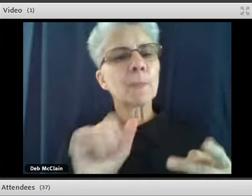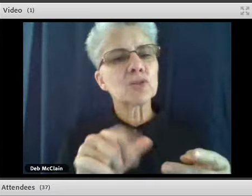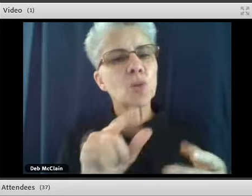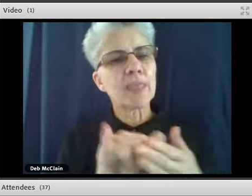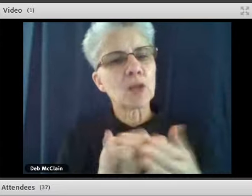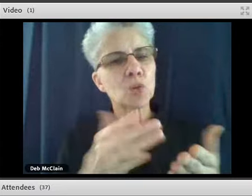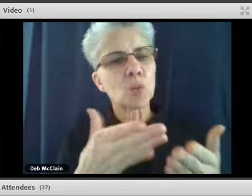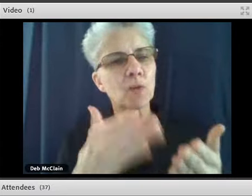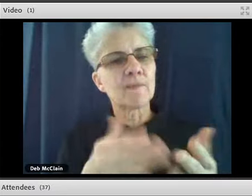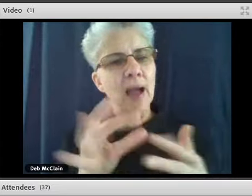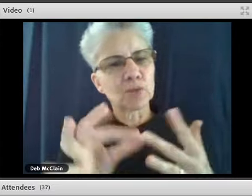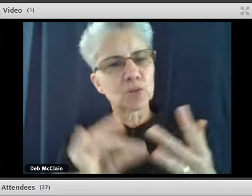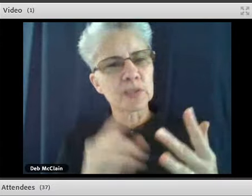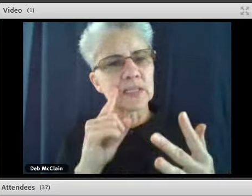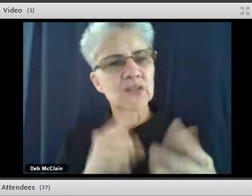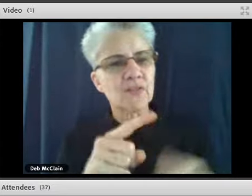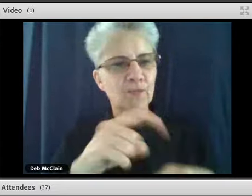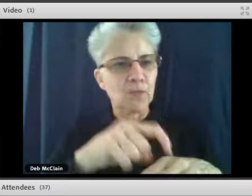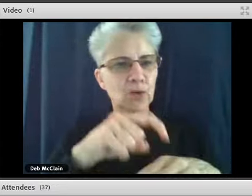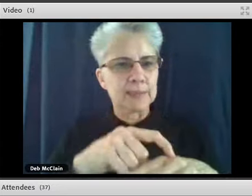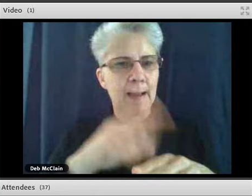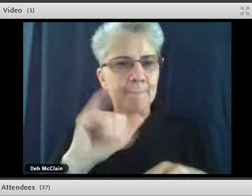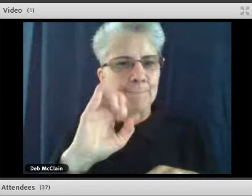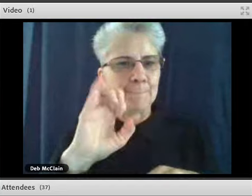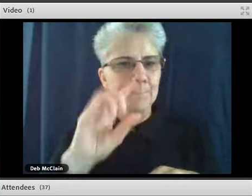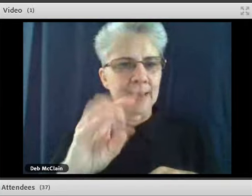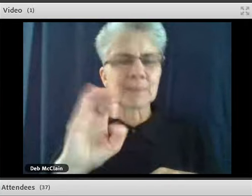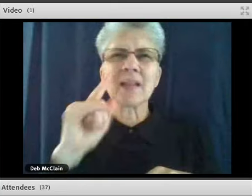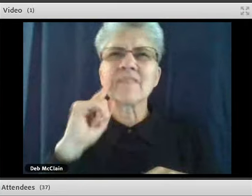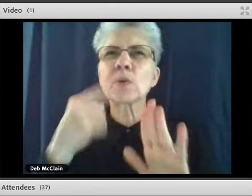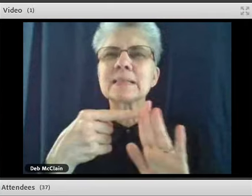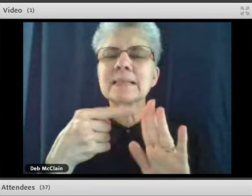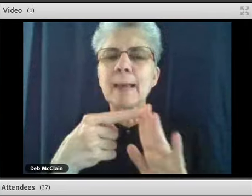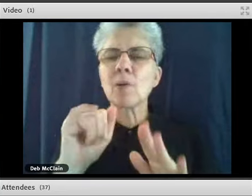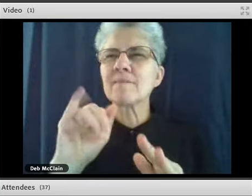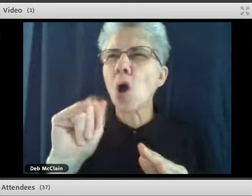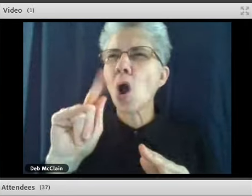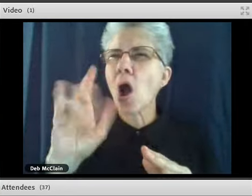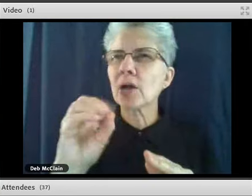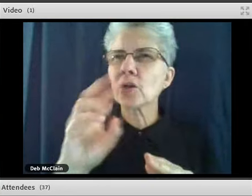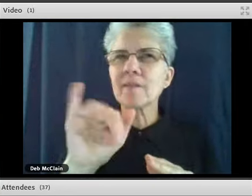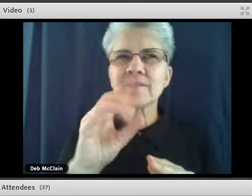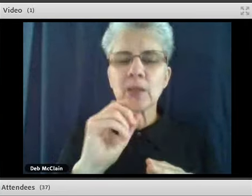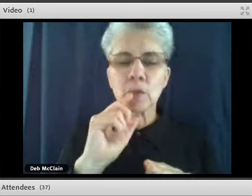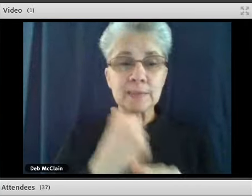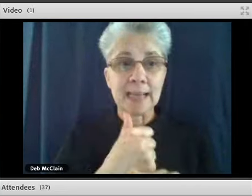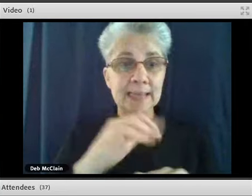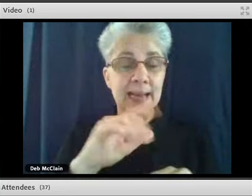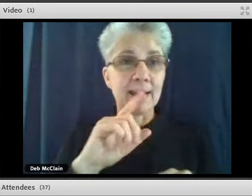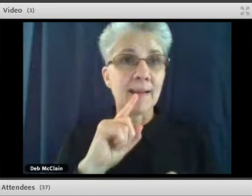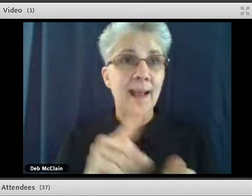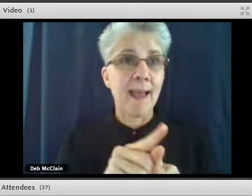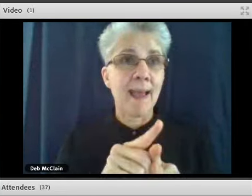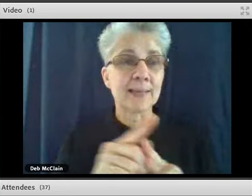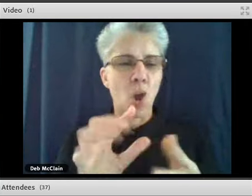Also, you want to make sure that you provide alternatives for time-based media. So, for instance, if an audio or video is designated